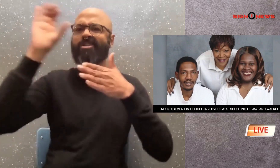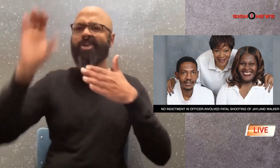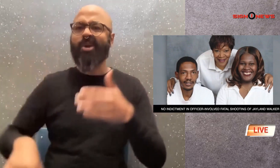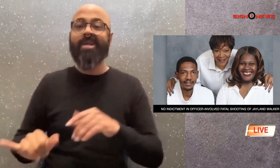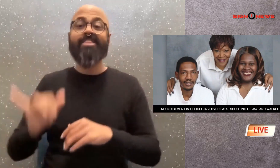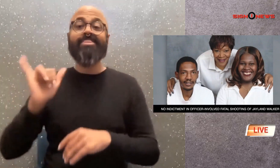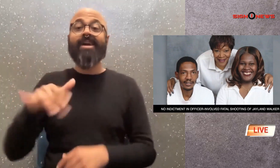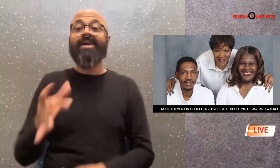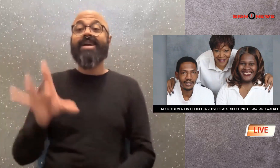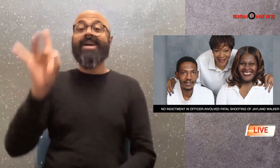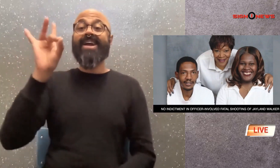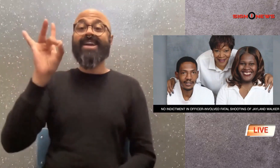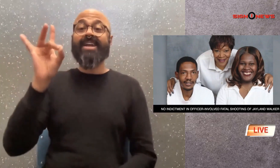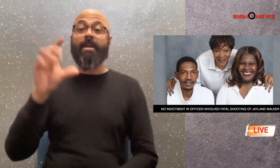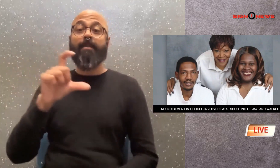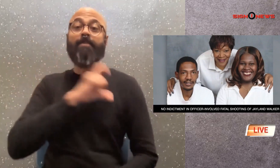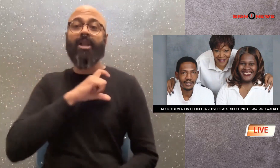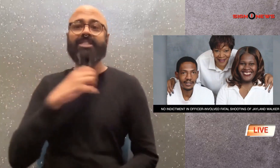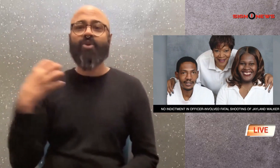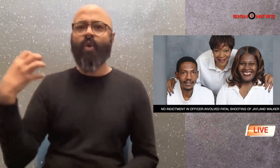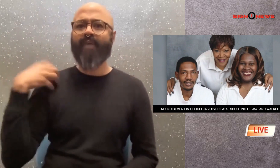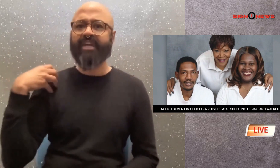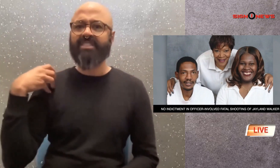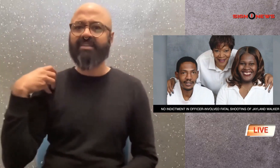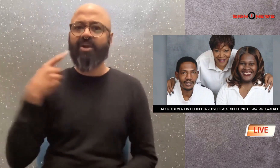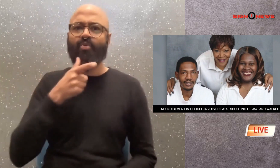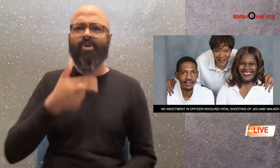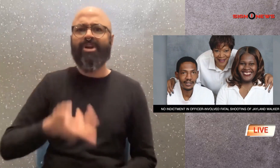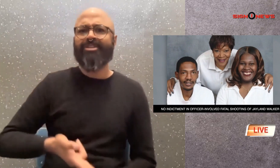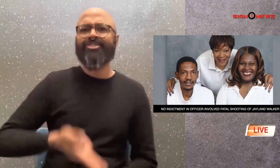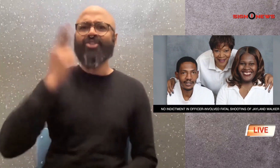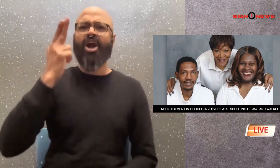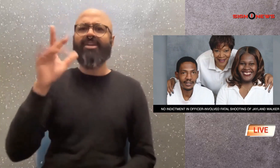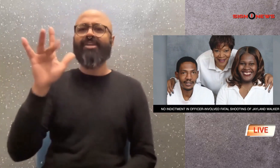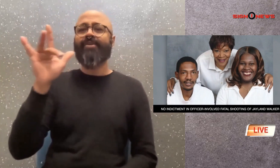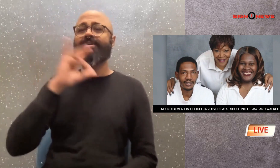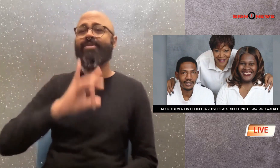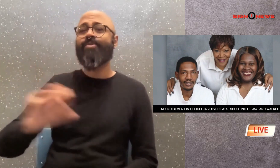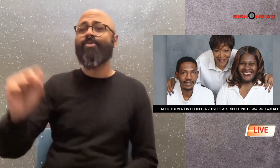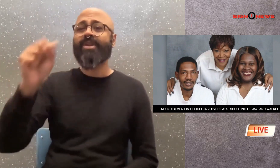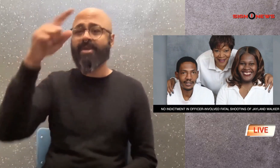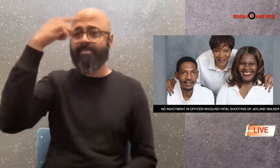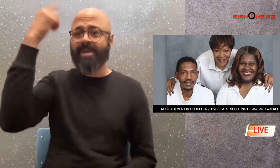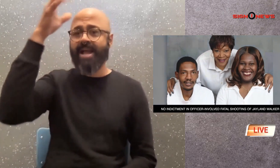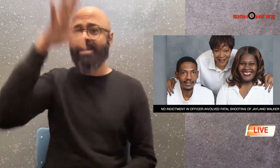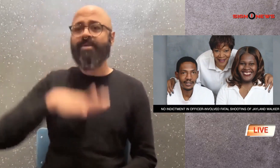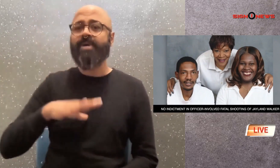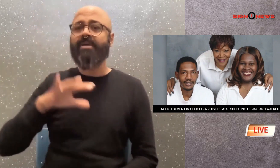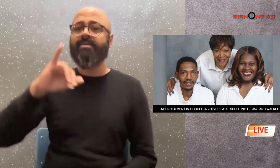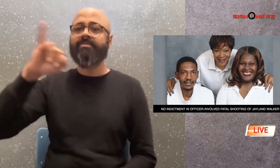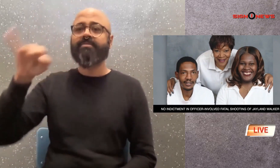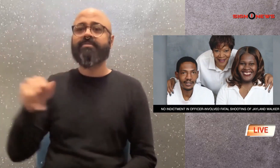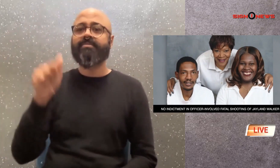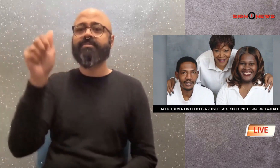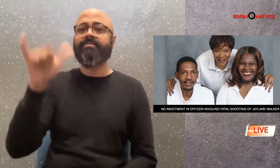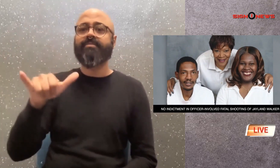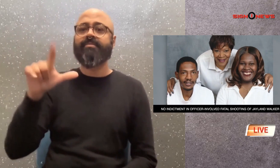in Akron Ohio a grand jury concluded that eight police officers who fatally shot 25-year-old